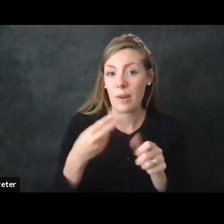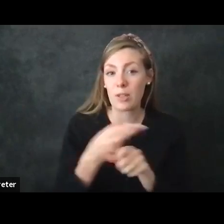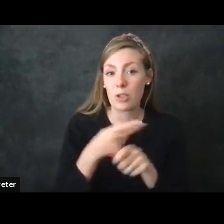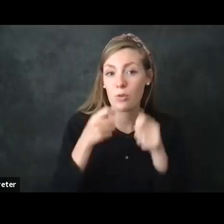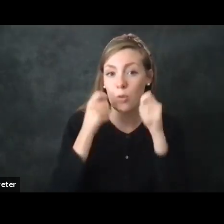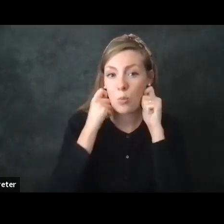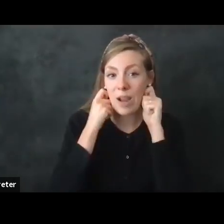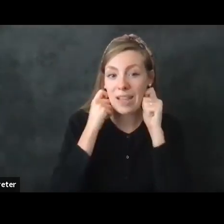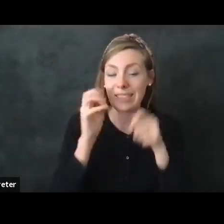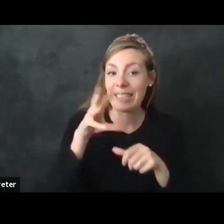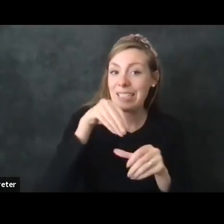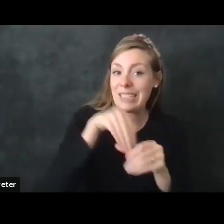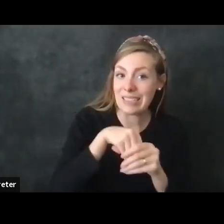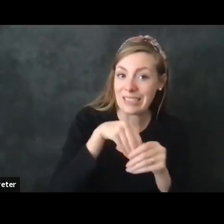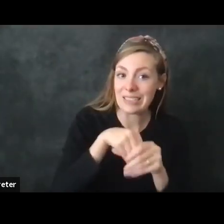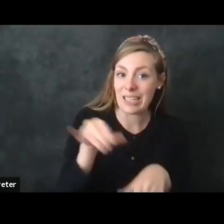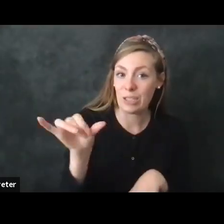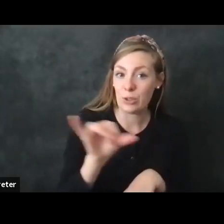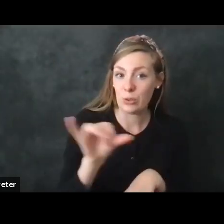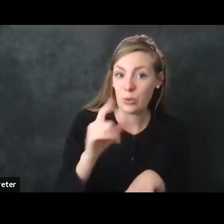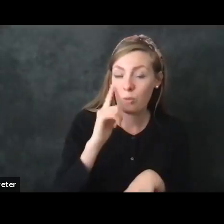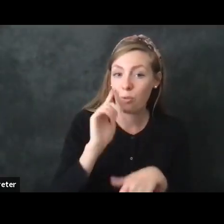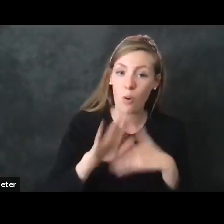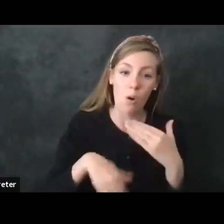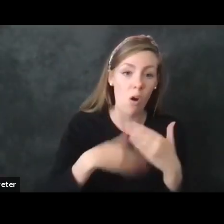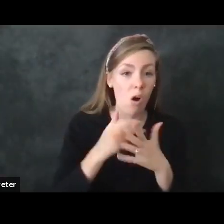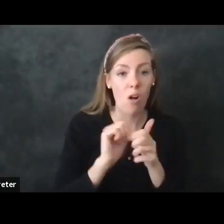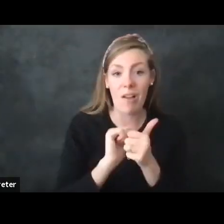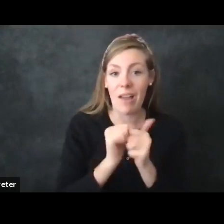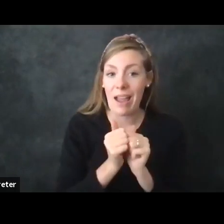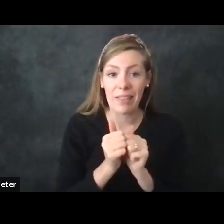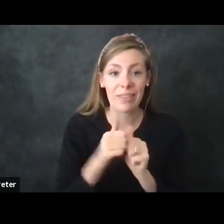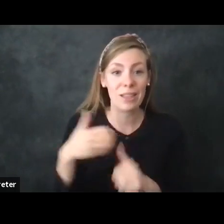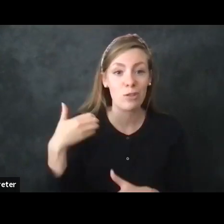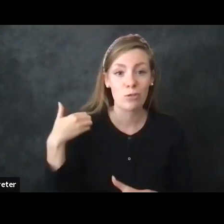indoors for all athletes, coaches, fat and spectators.